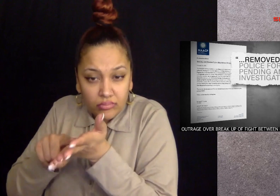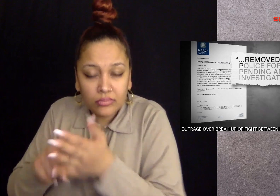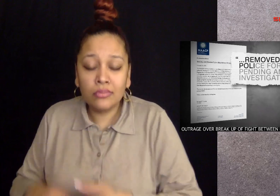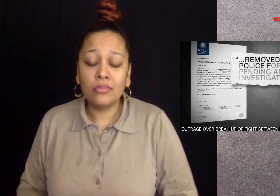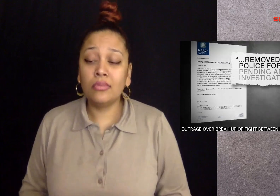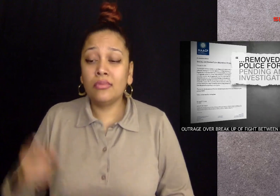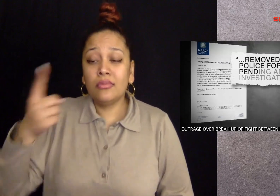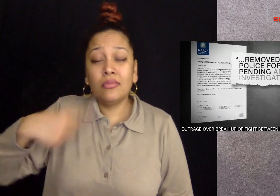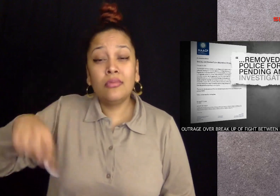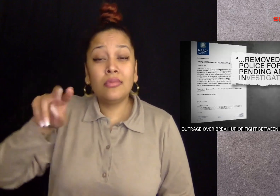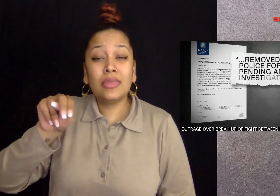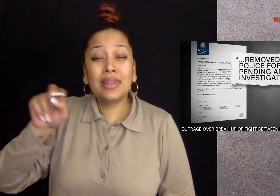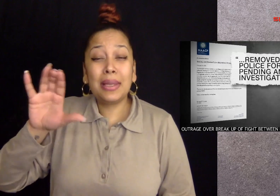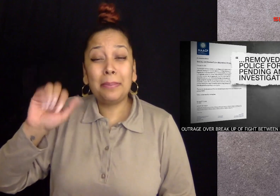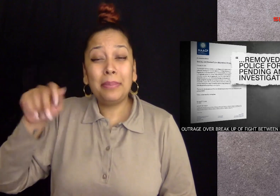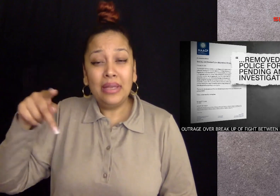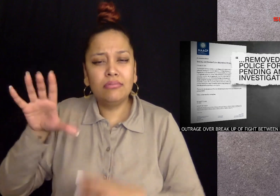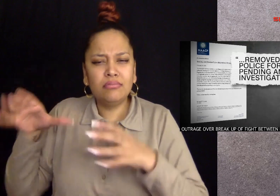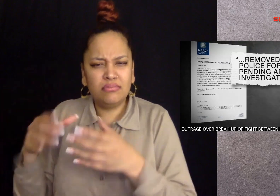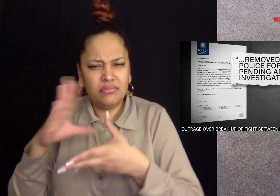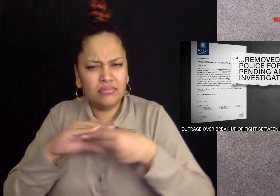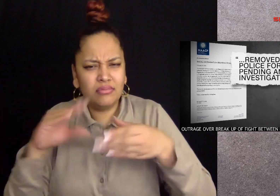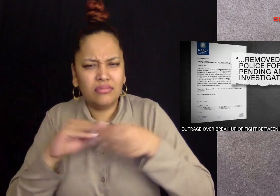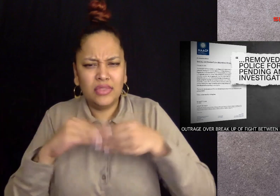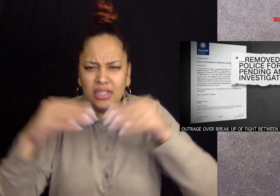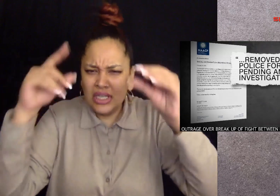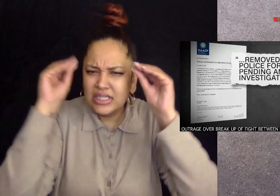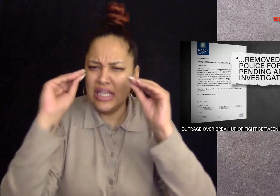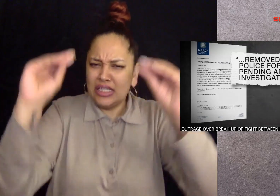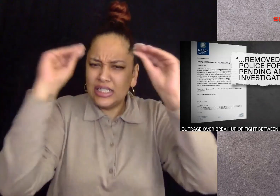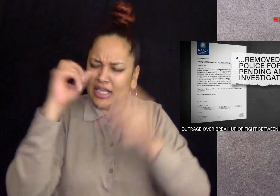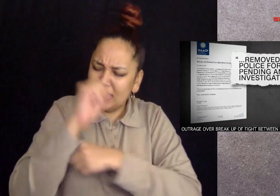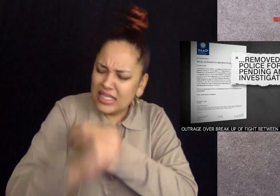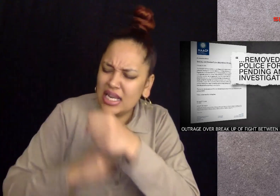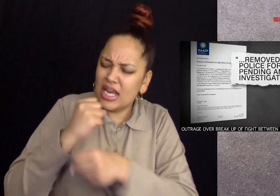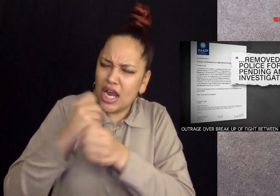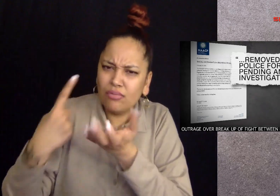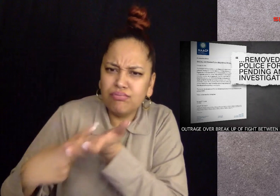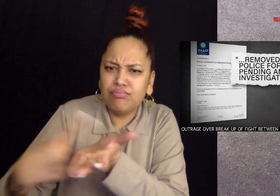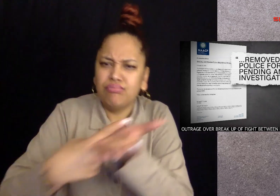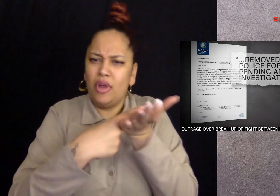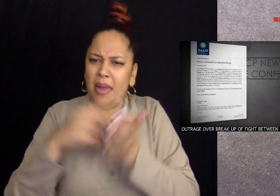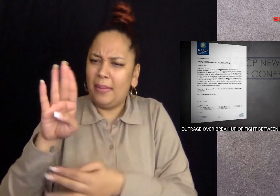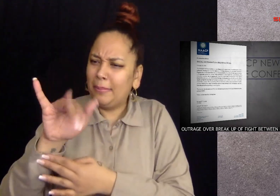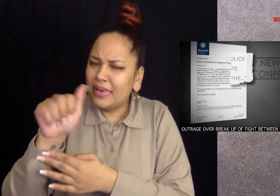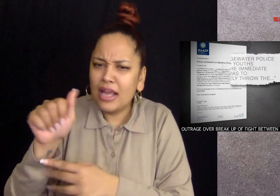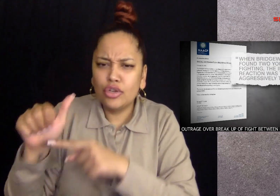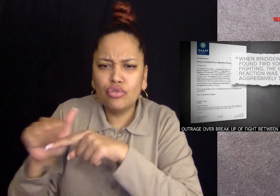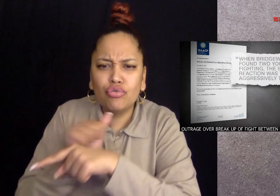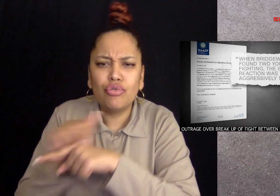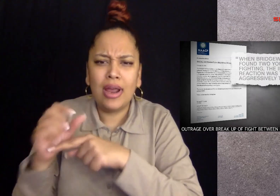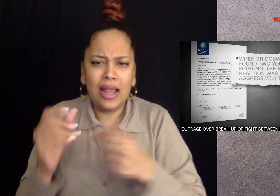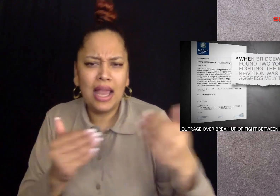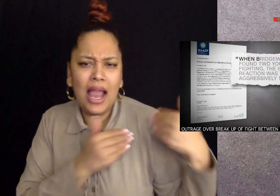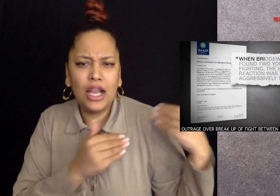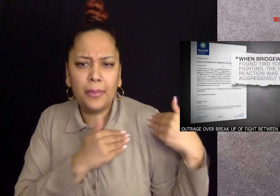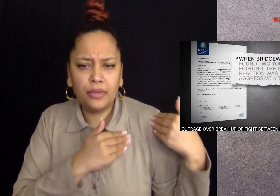the force pending an investigation and saying despite years of talk about bias training